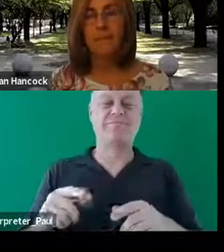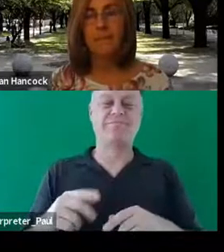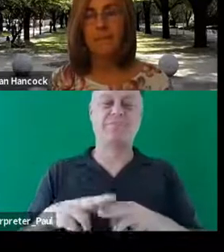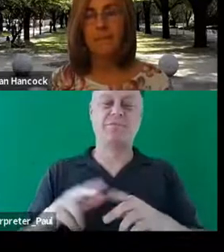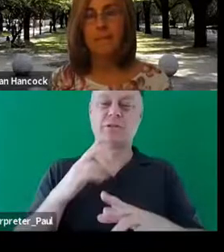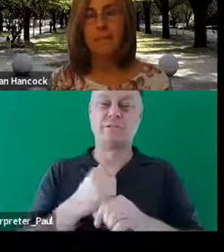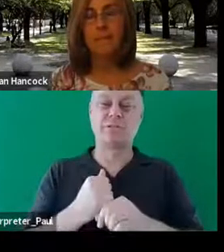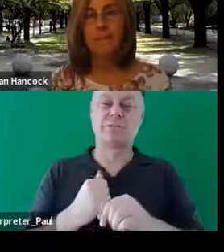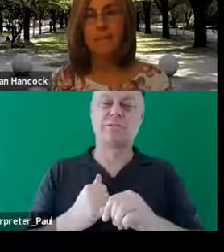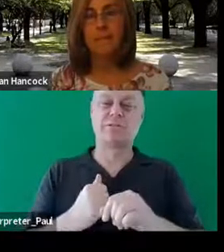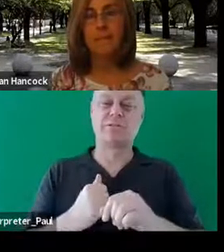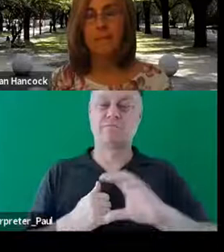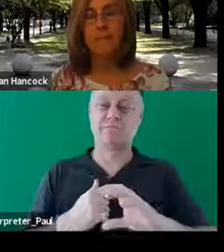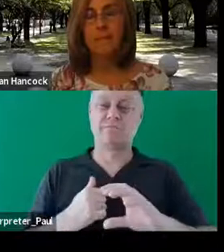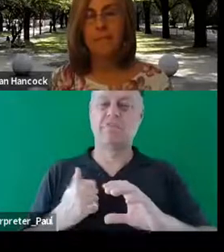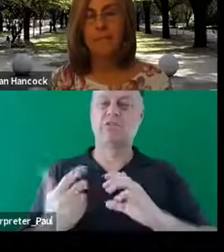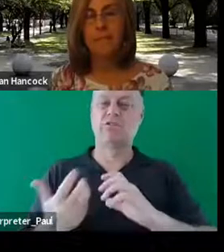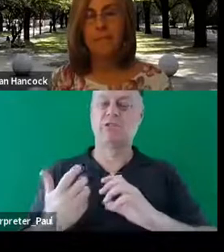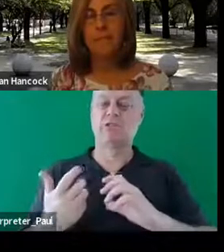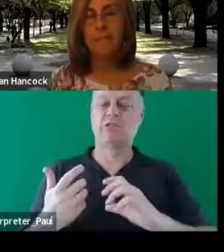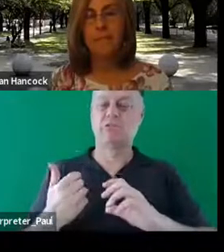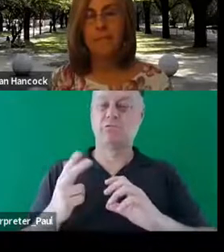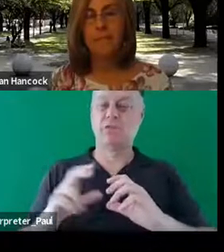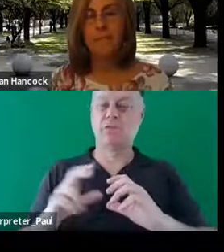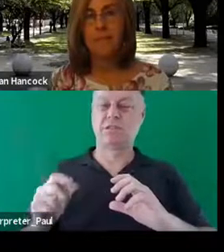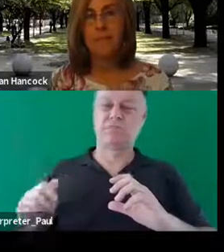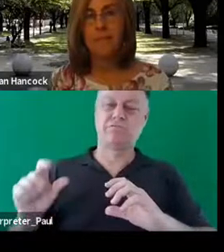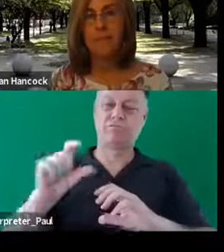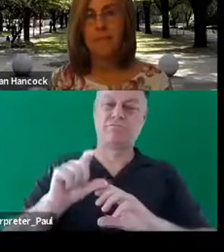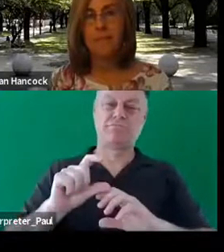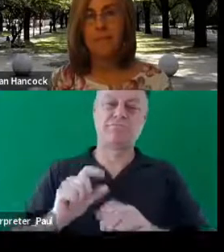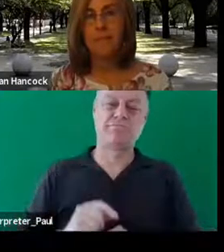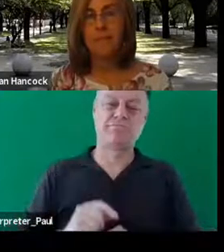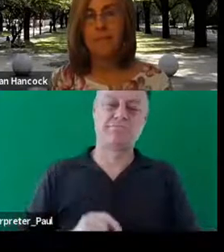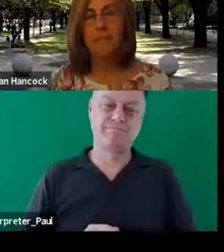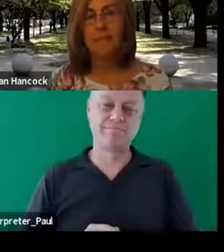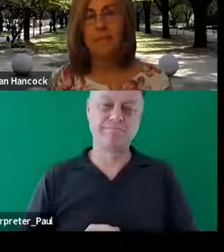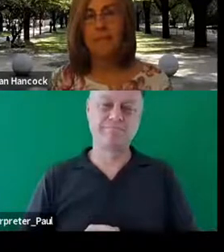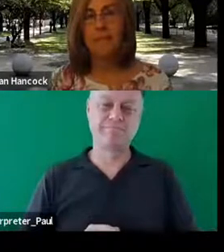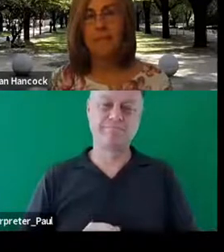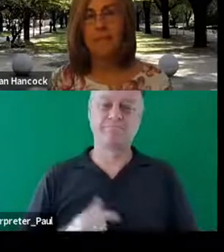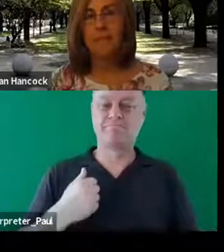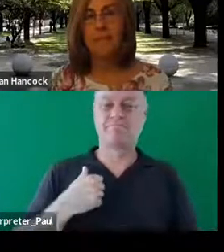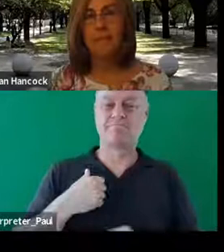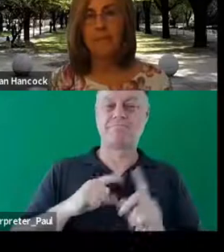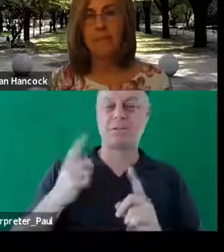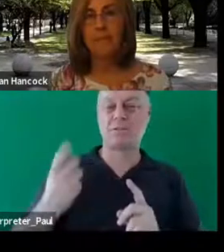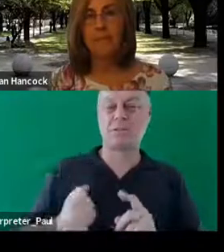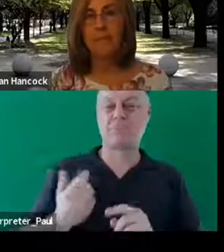by the university but a percentage of the mentor’s salaries are claimed back through ASSD.